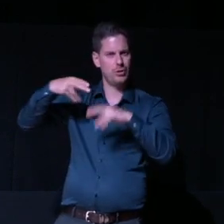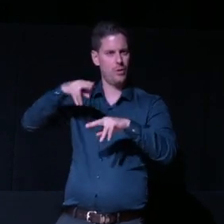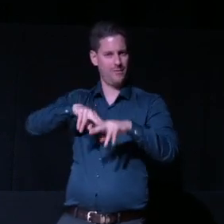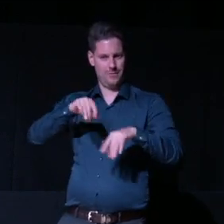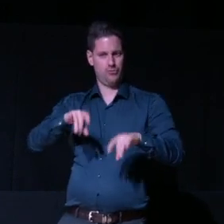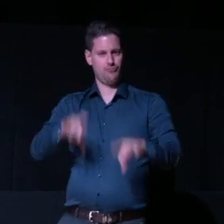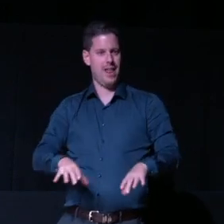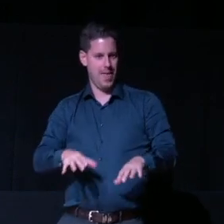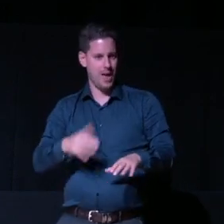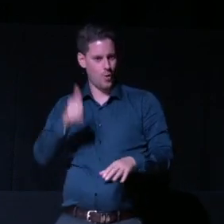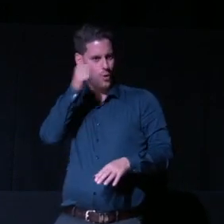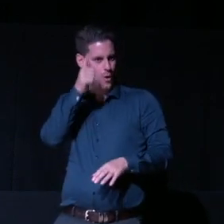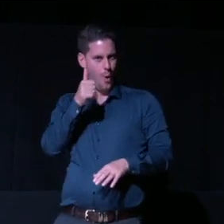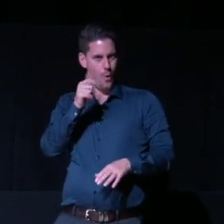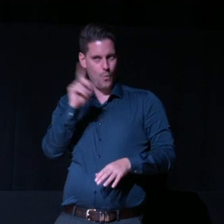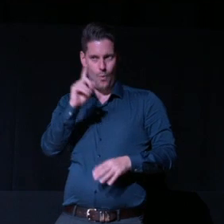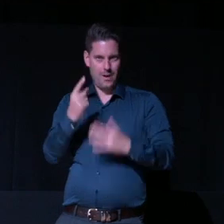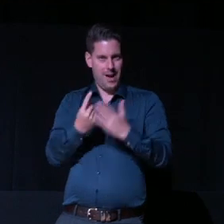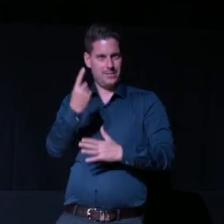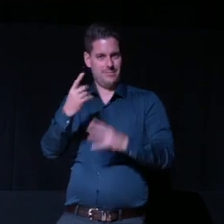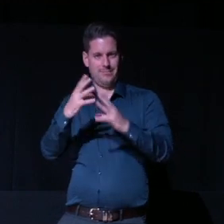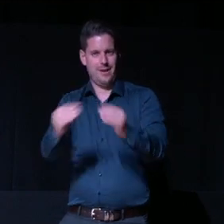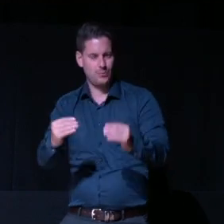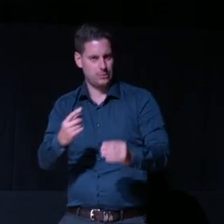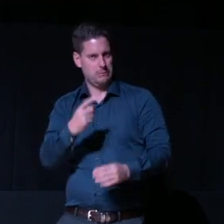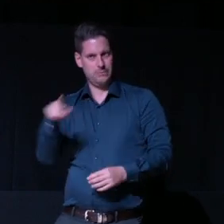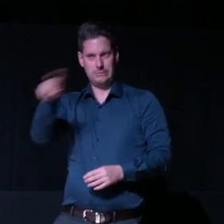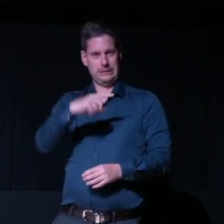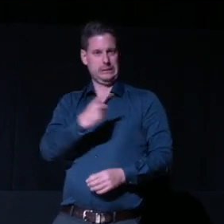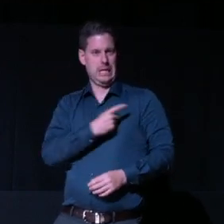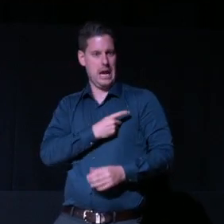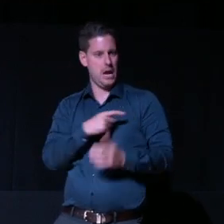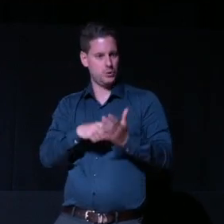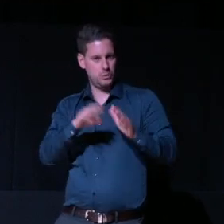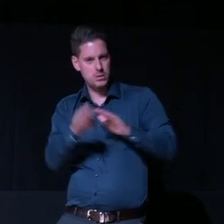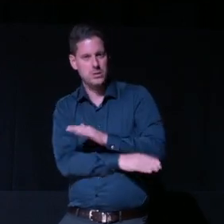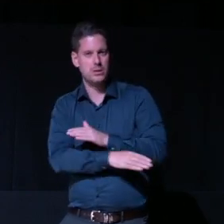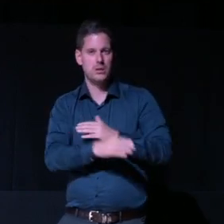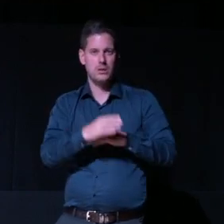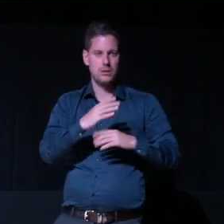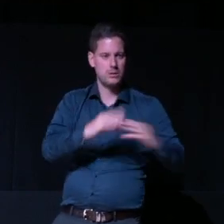Like it is a real fear sort of thing and that bravery that's required in order to make things. I think that that's a